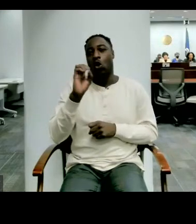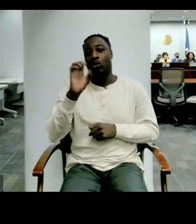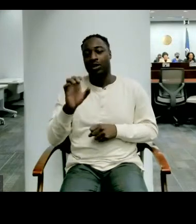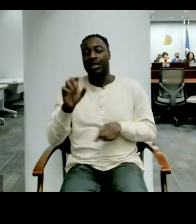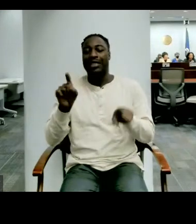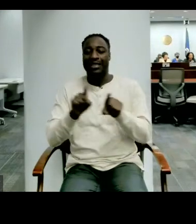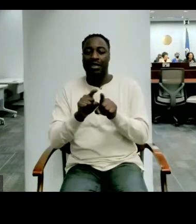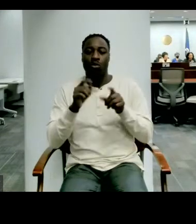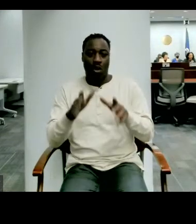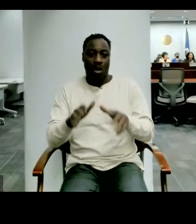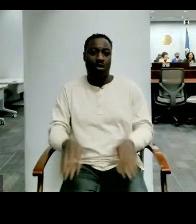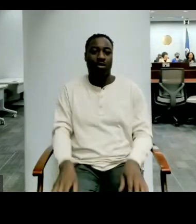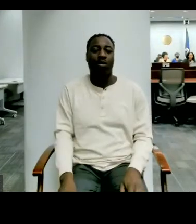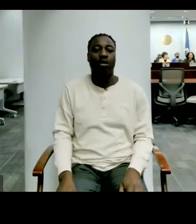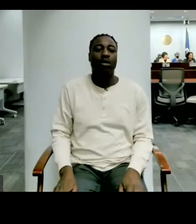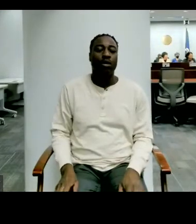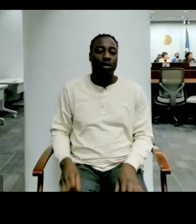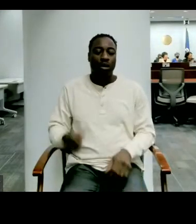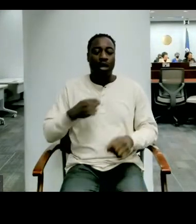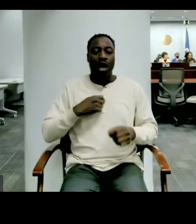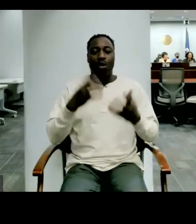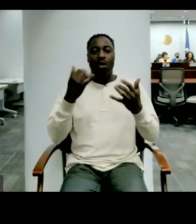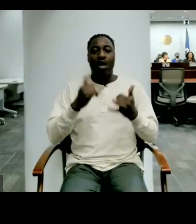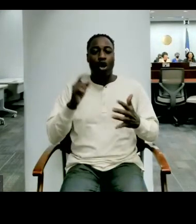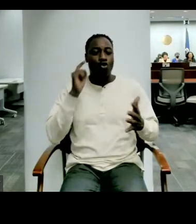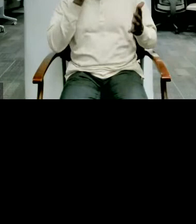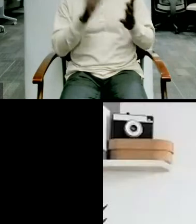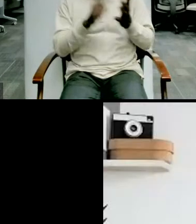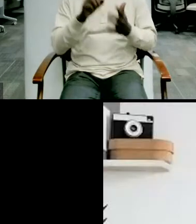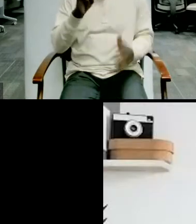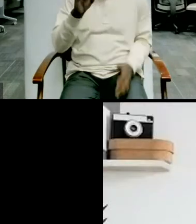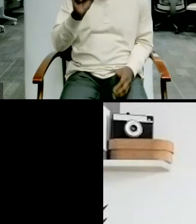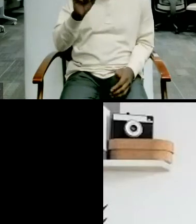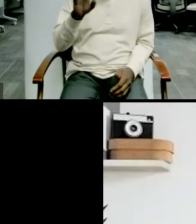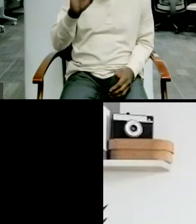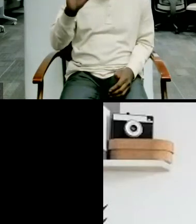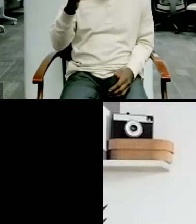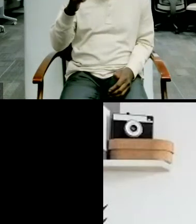Thank you very much, I will now recognize Ms. Biglow for a period of five minutes.